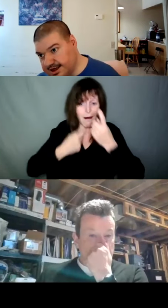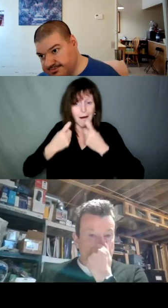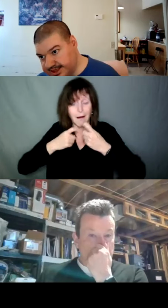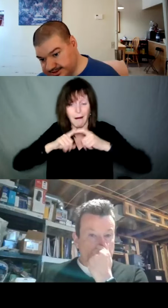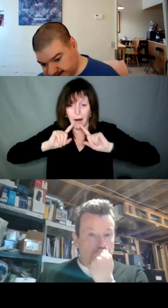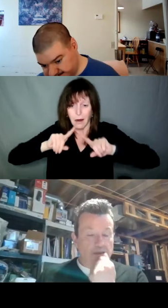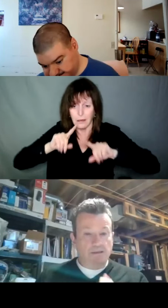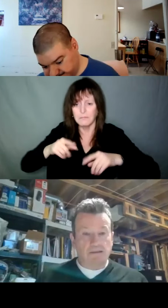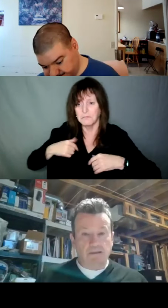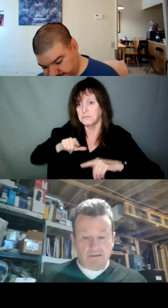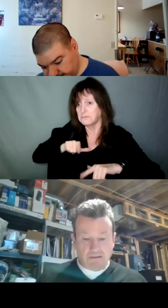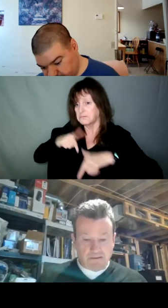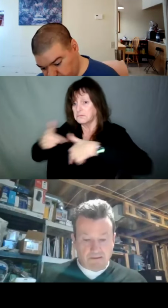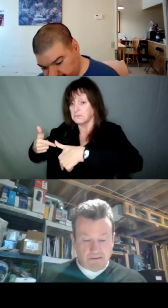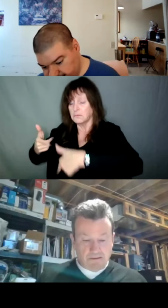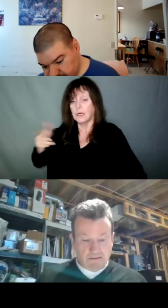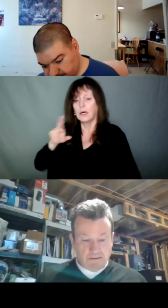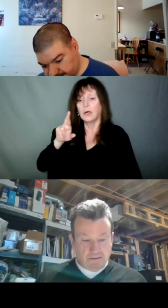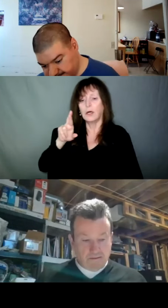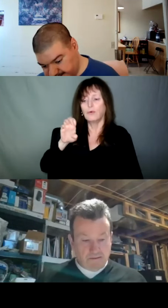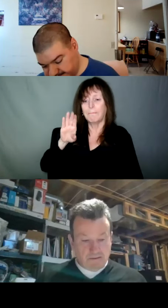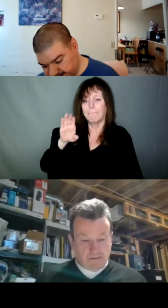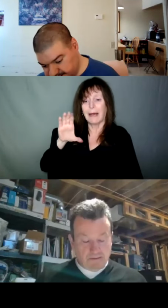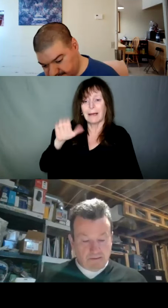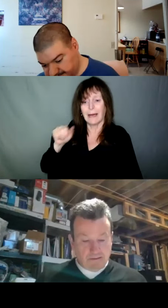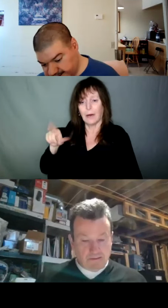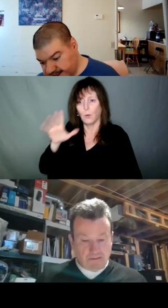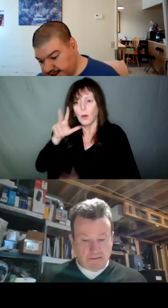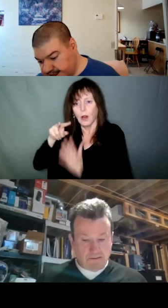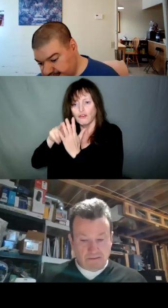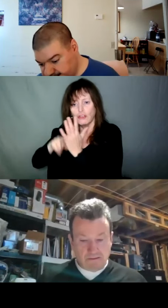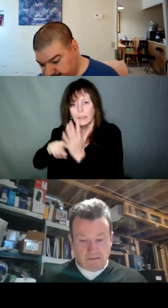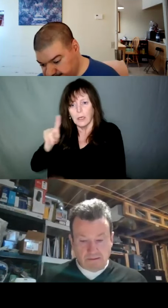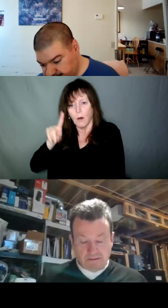At this point we will do a Q&A